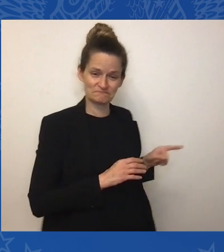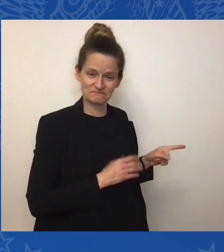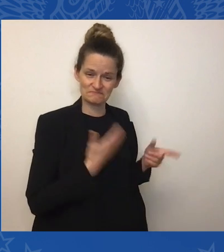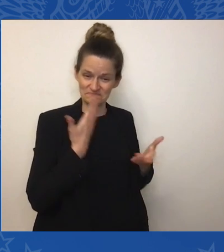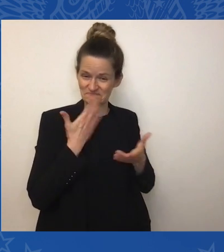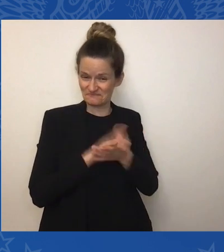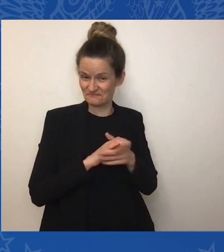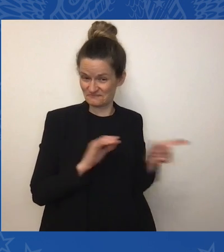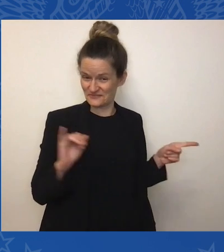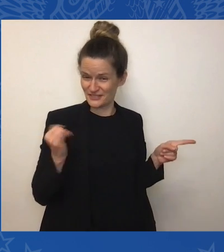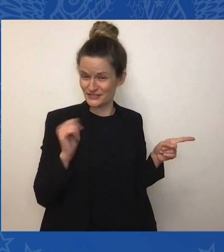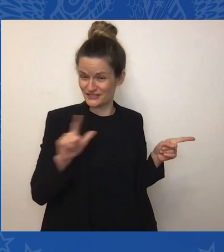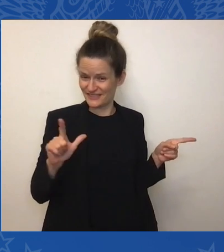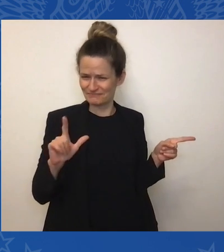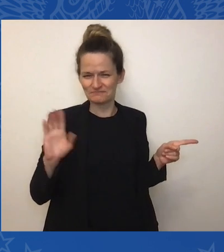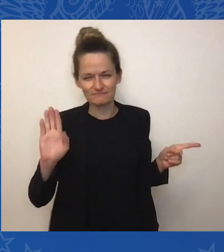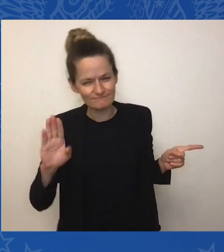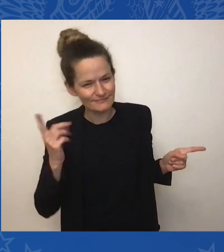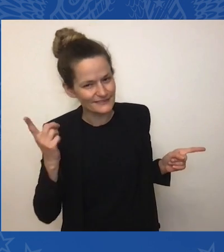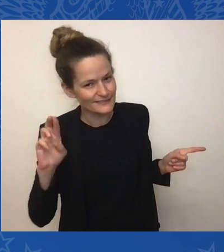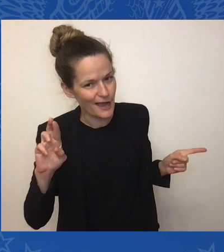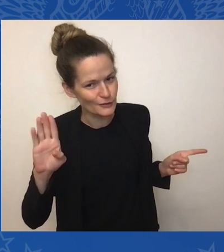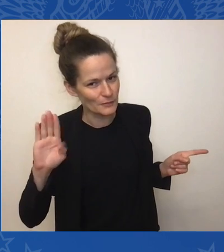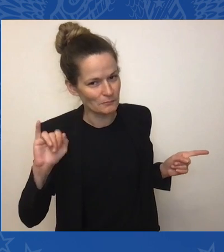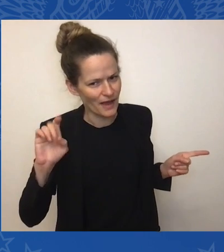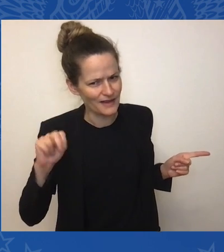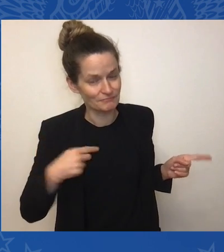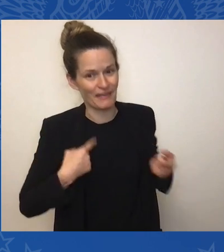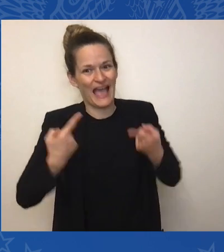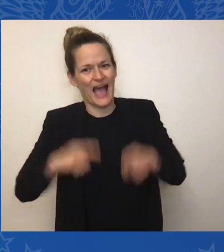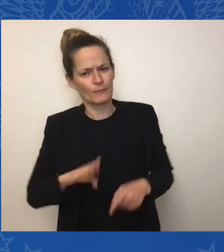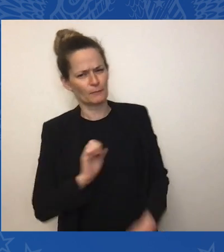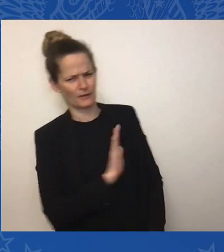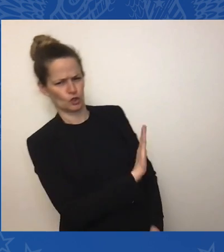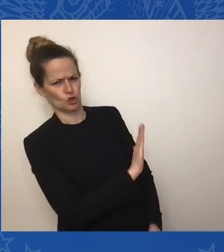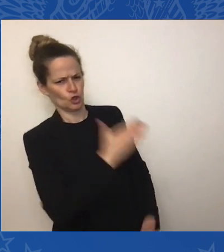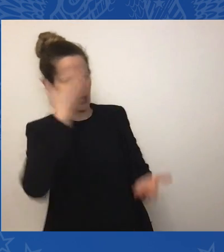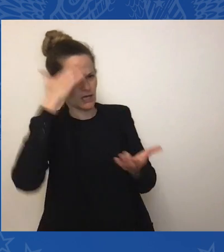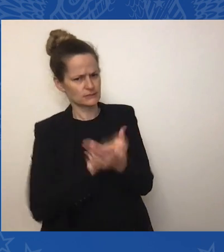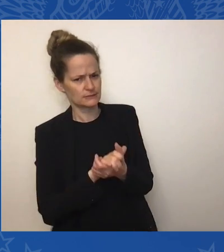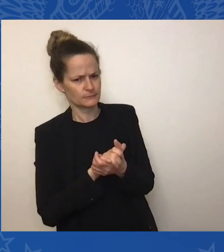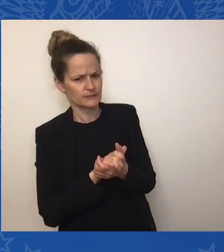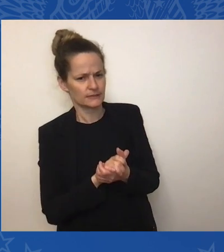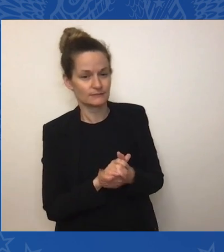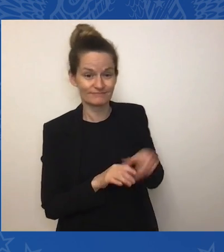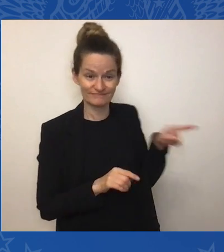not only earned her undergraduate degree here, she also got her doctorate degree here. She got a master's in between, somewhere else.